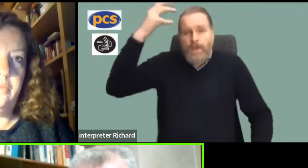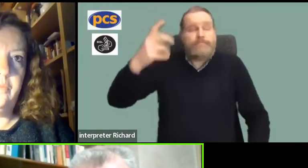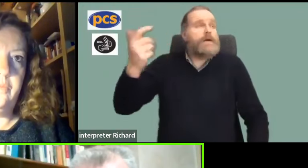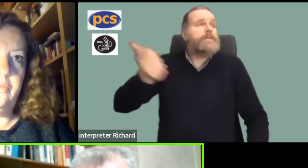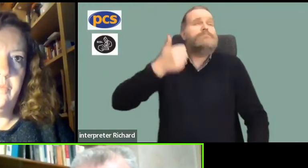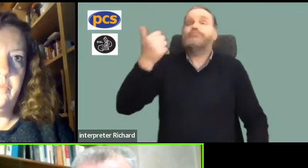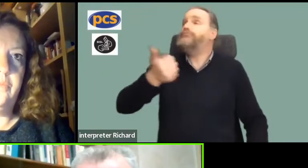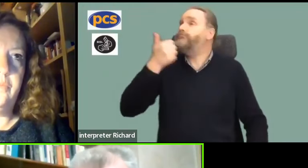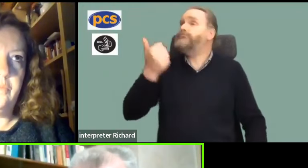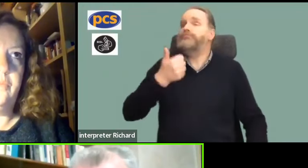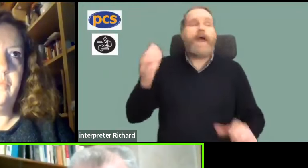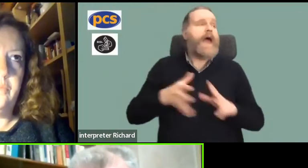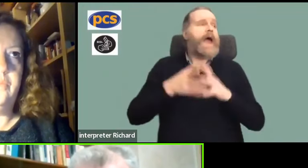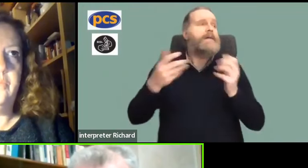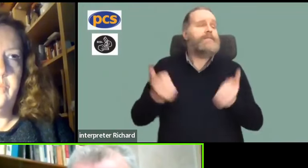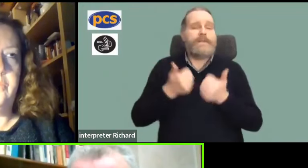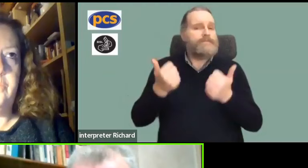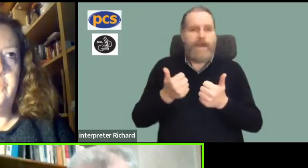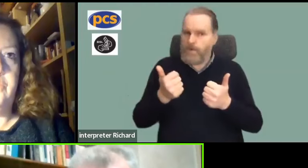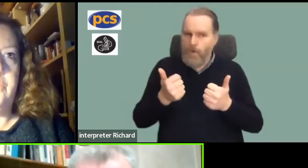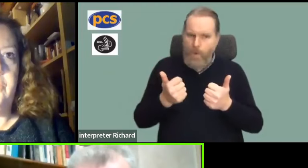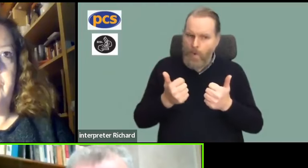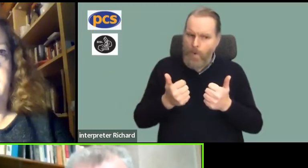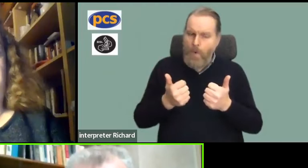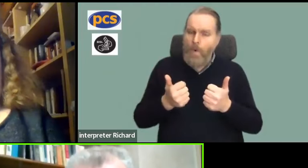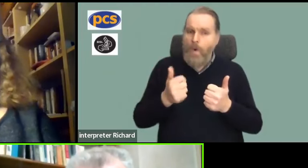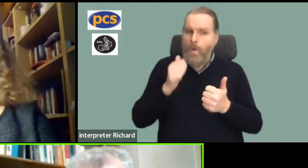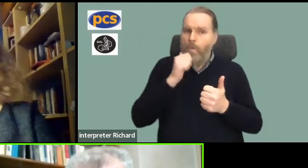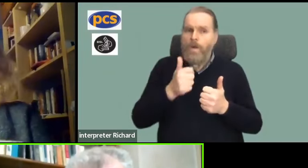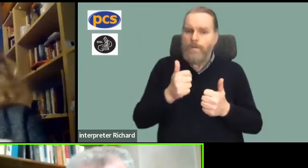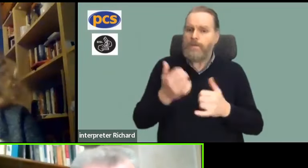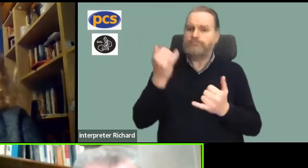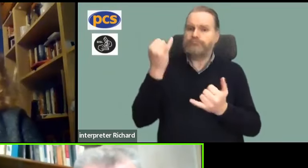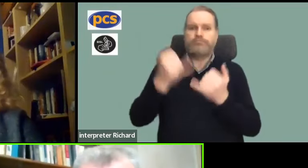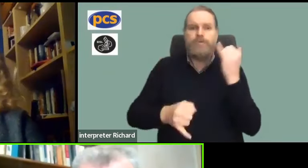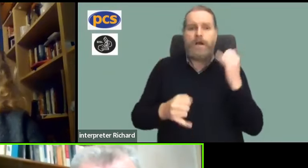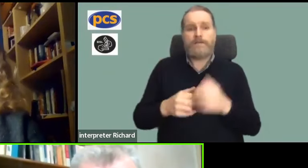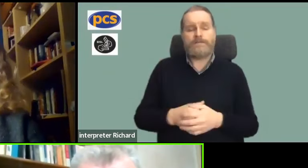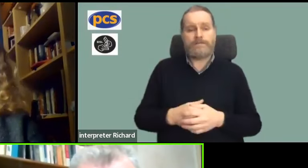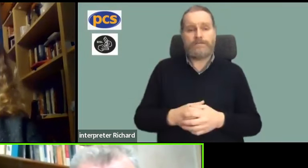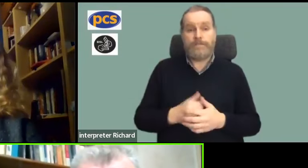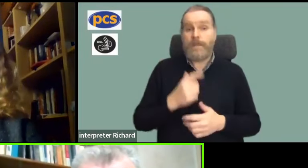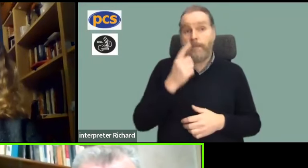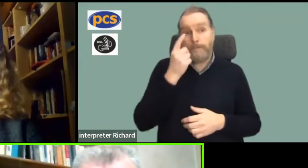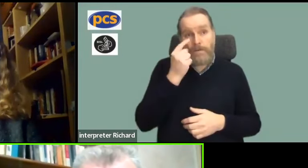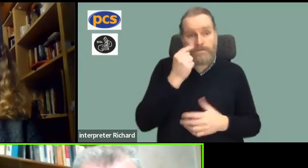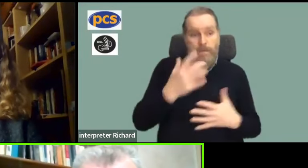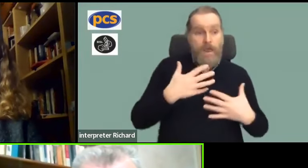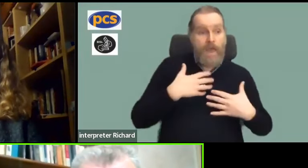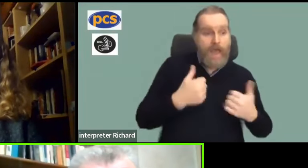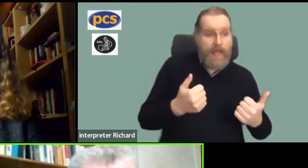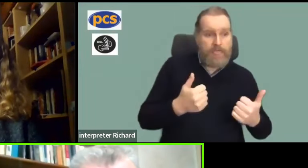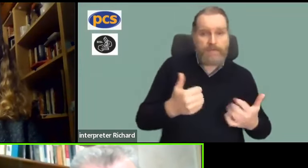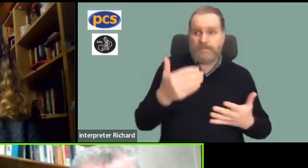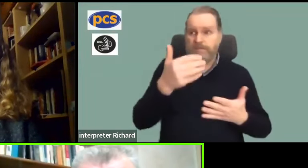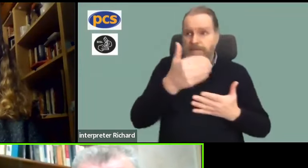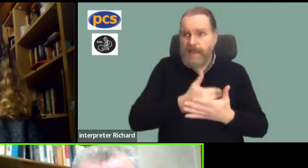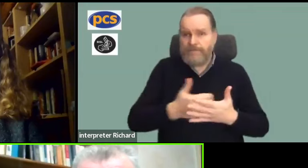the Government trying to say they're covering the word, this is they're covering the word, this is a matter of at would go would go much much but further further. And literally, I mean And literally mean people's